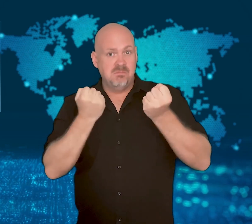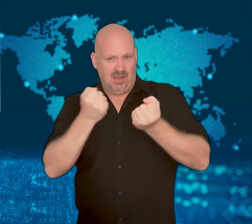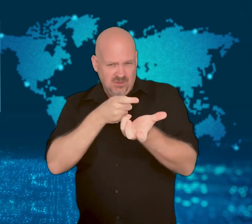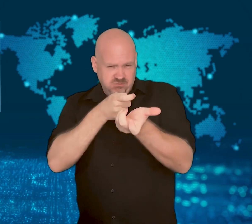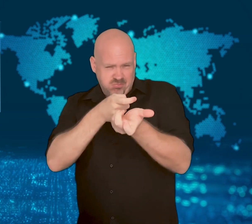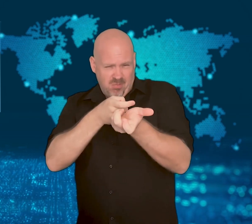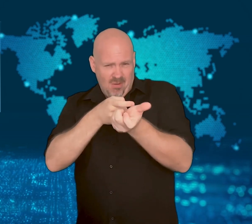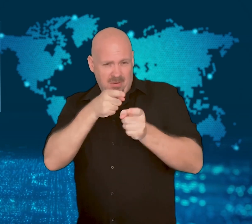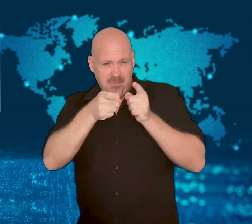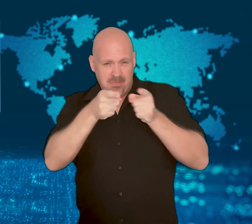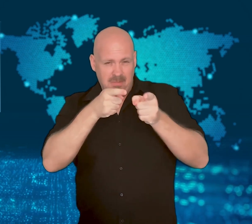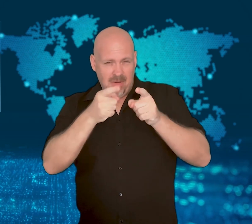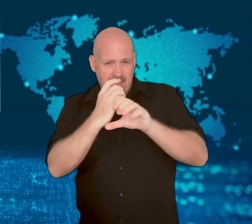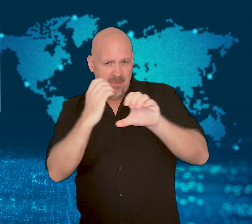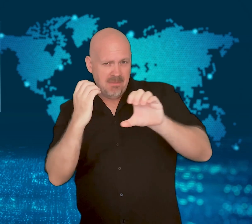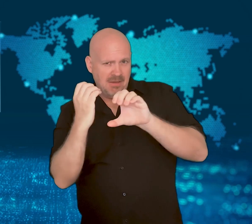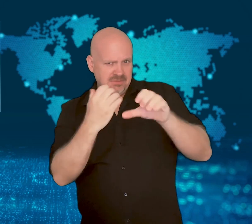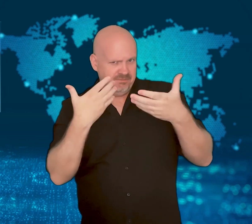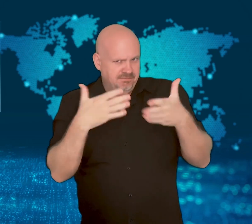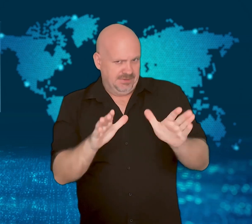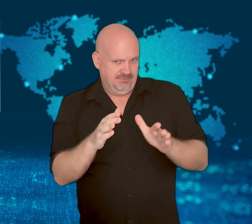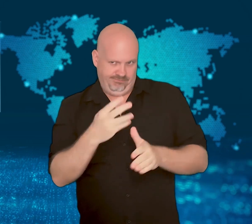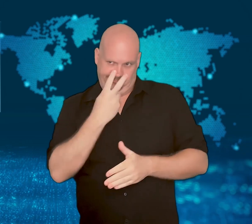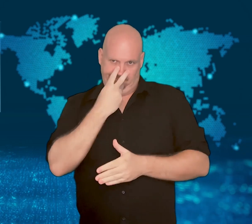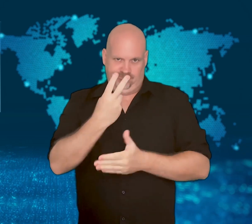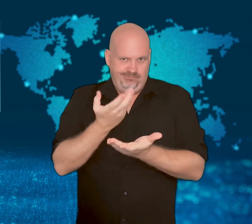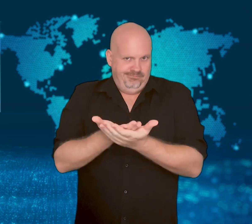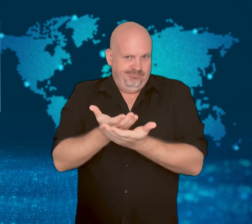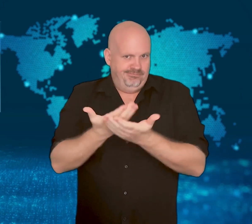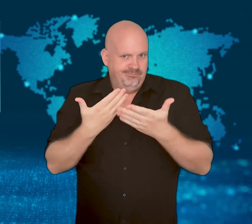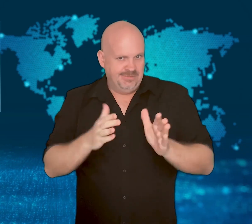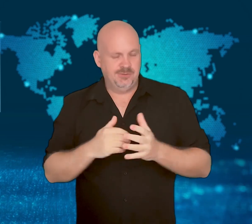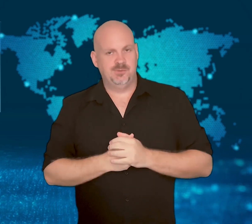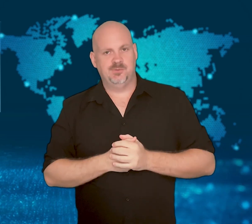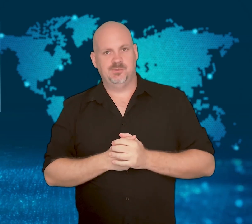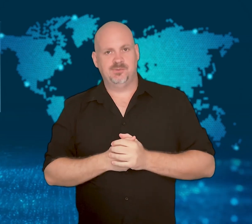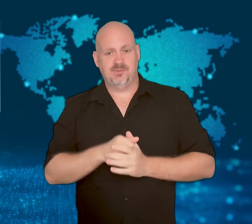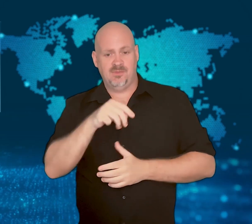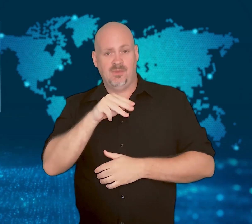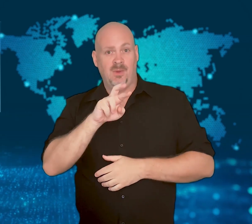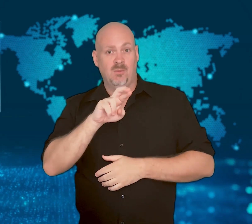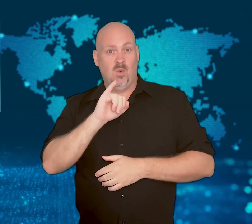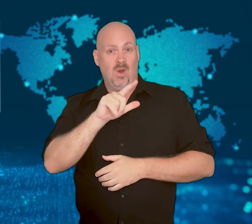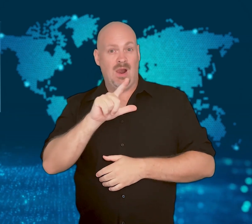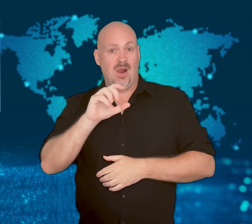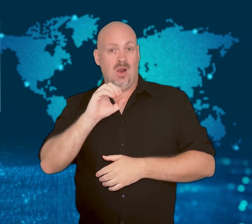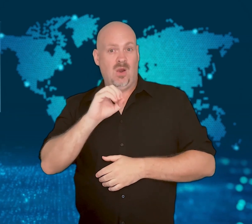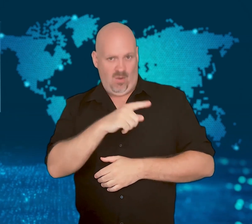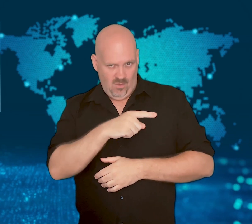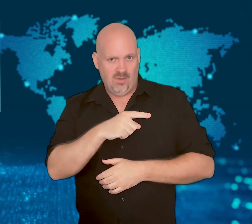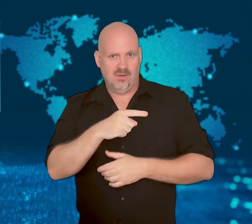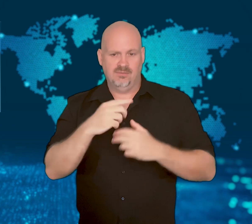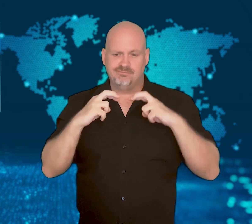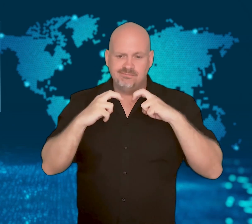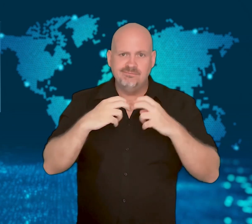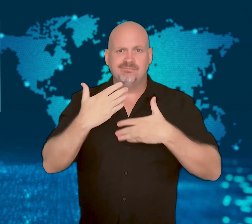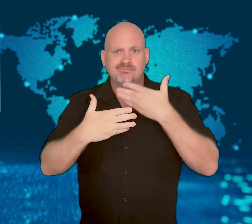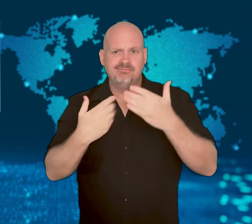officers and soldiers firing bullets at the bus carrying the students.